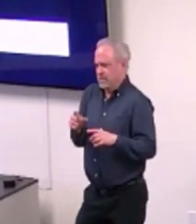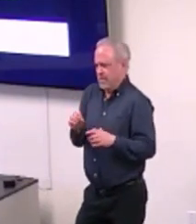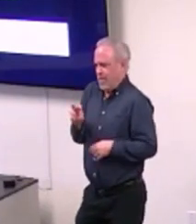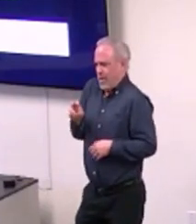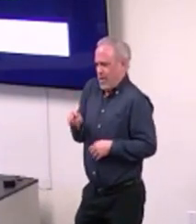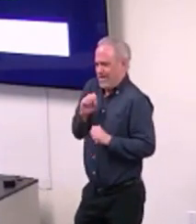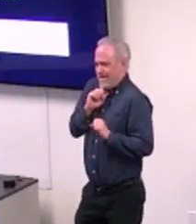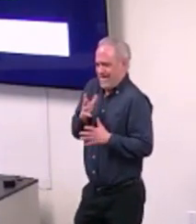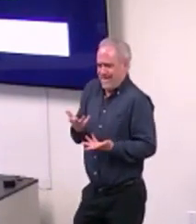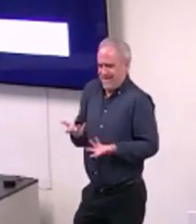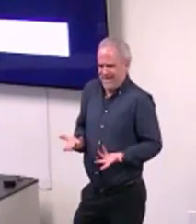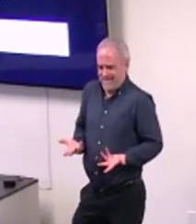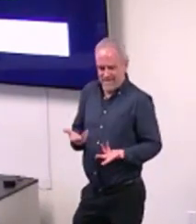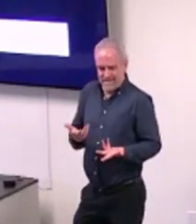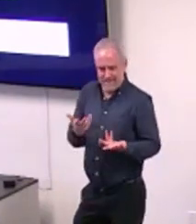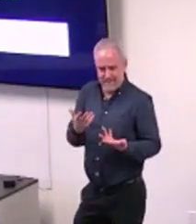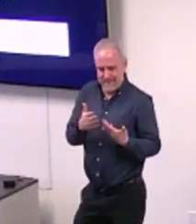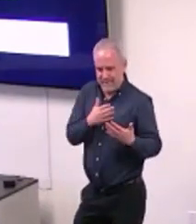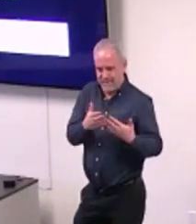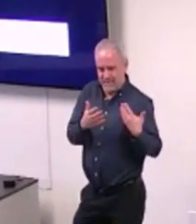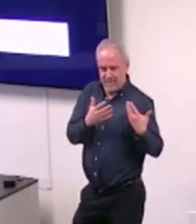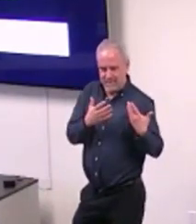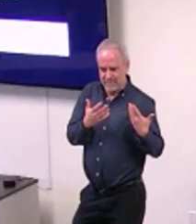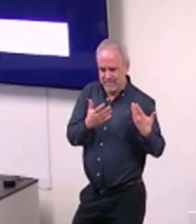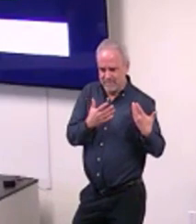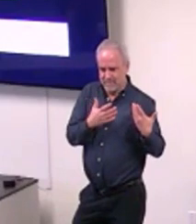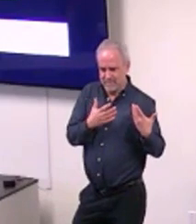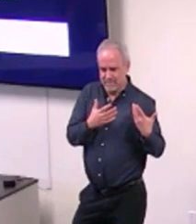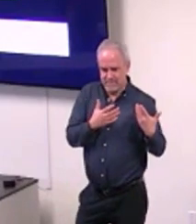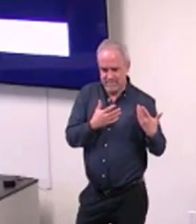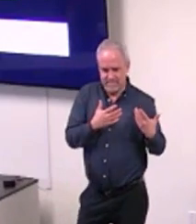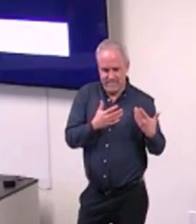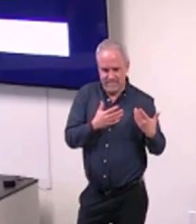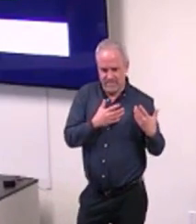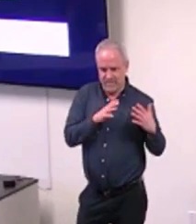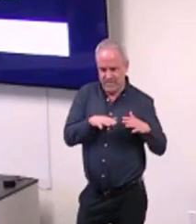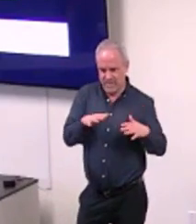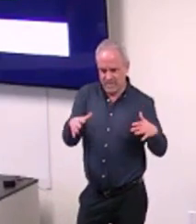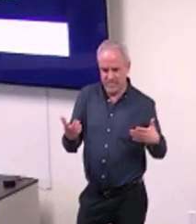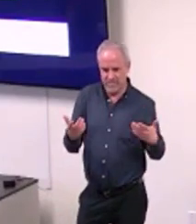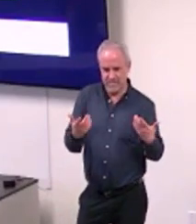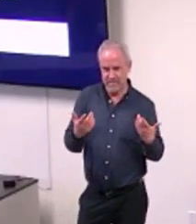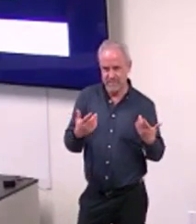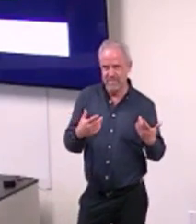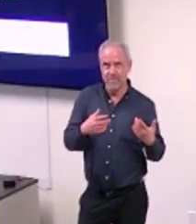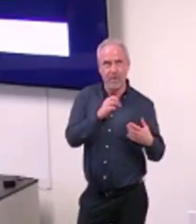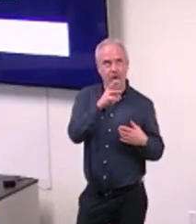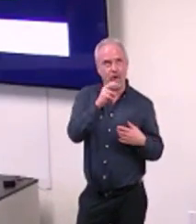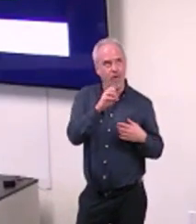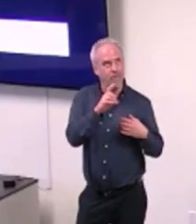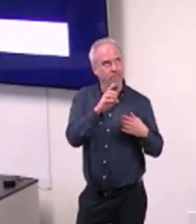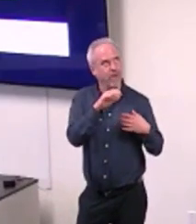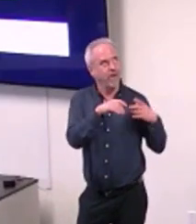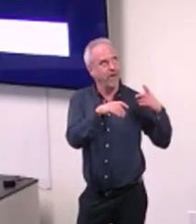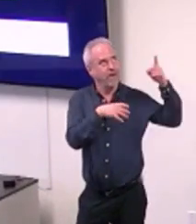and the generations after. Quite literally being legally owned by white folks.